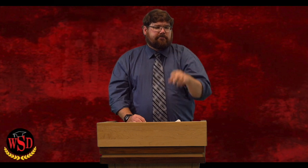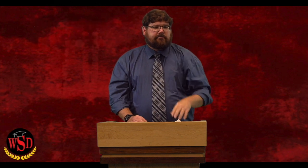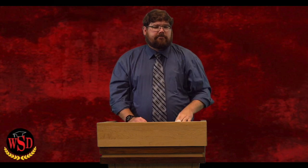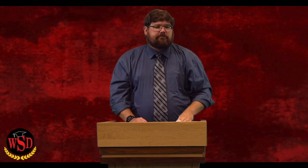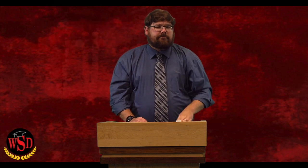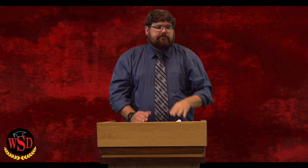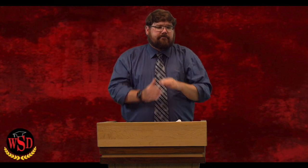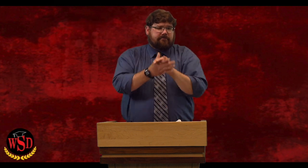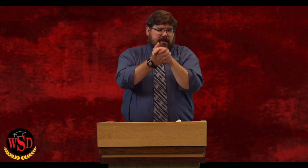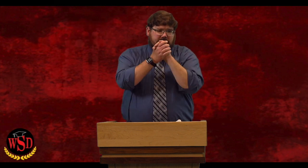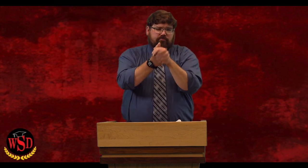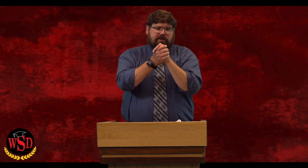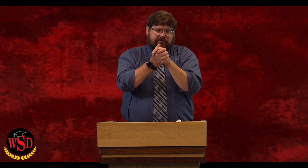Congratulations.